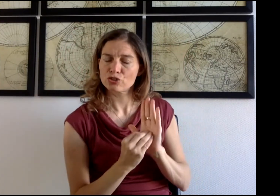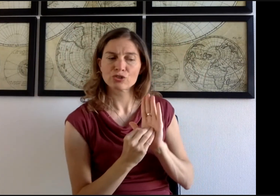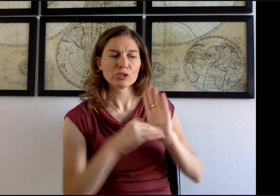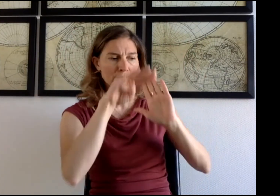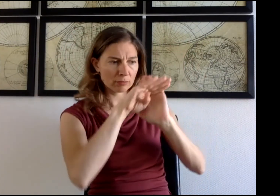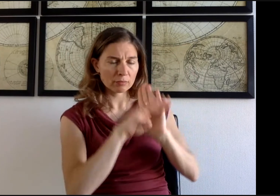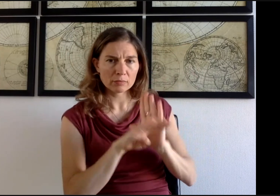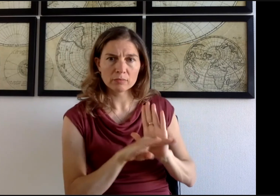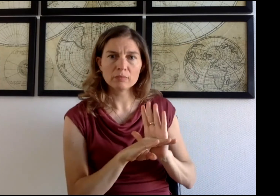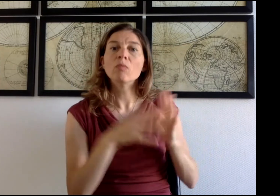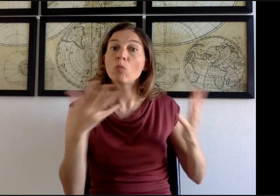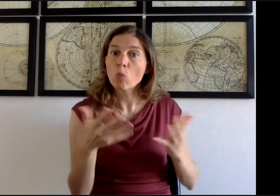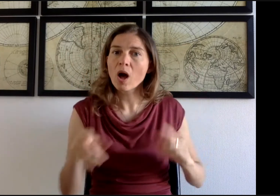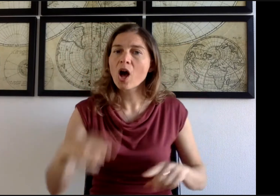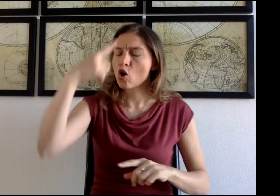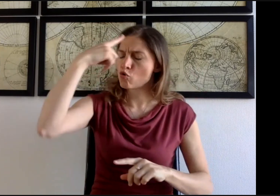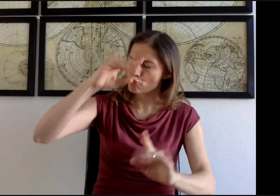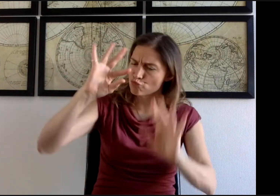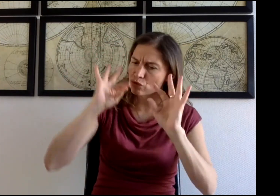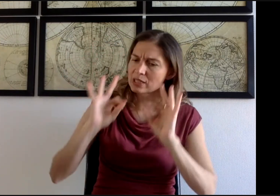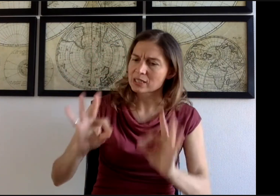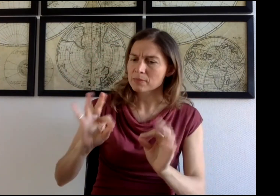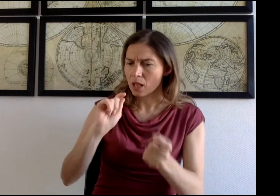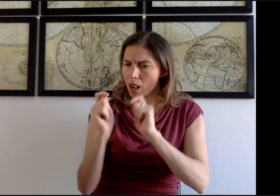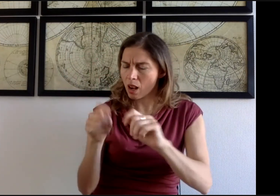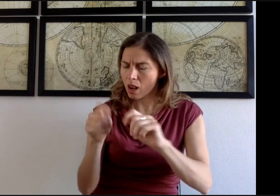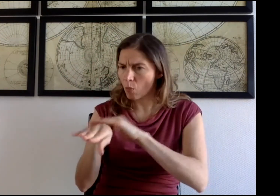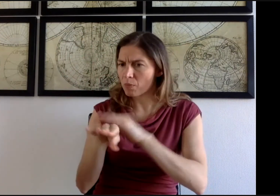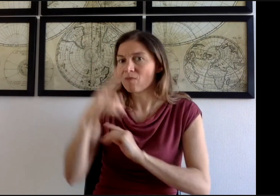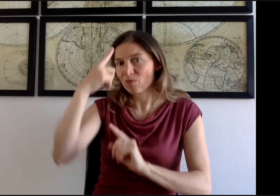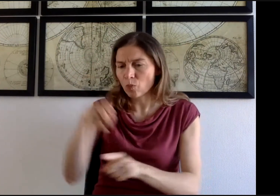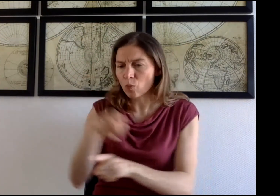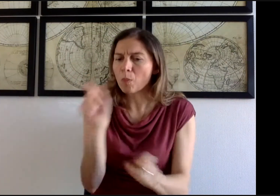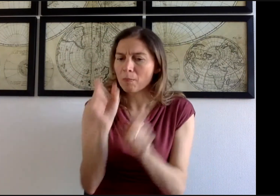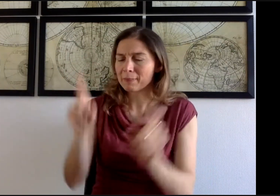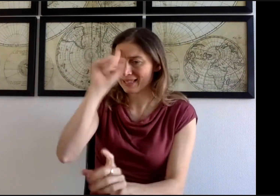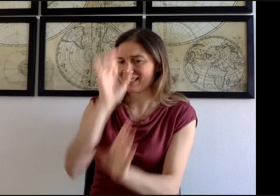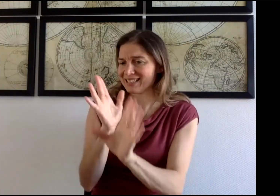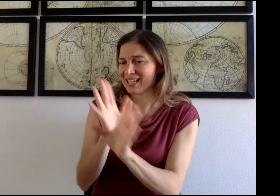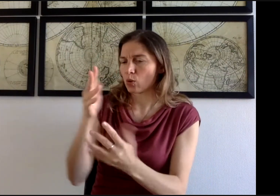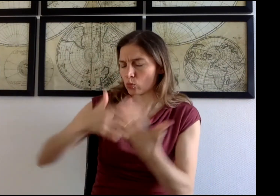of the needs of people with psychosocial disabilities, with their involvement, if possible.